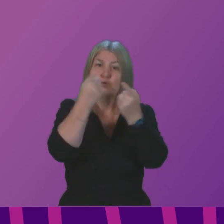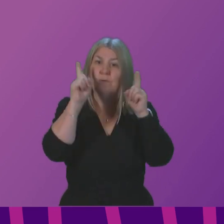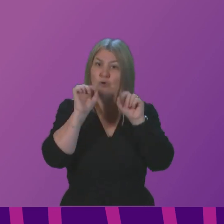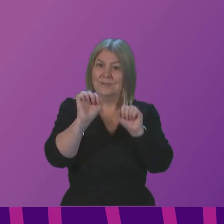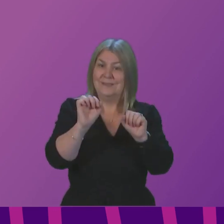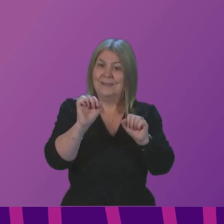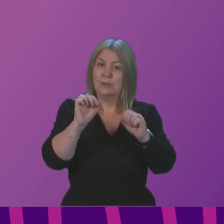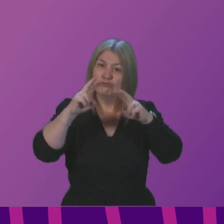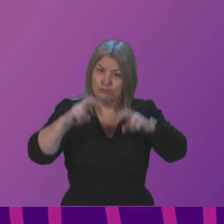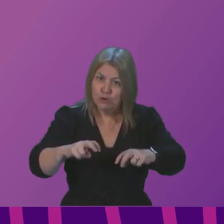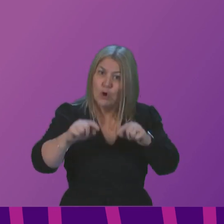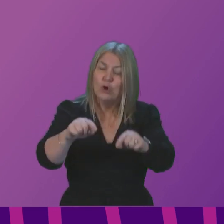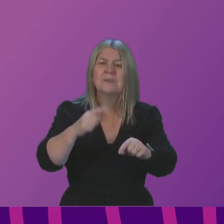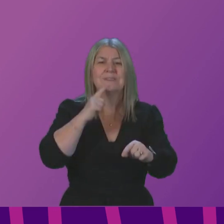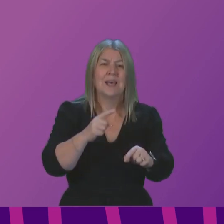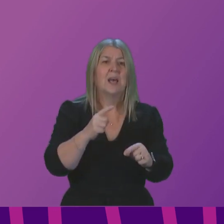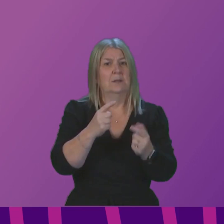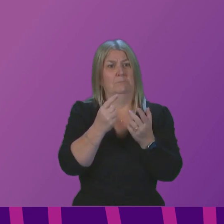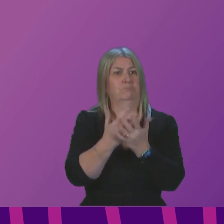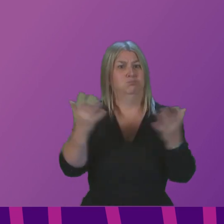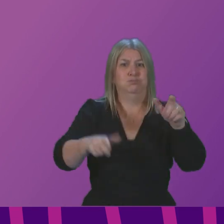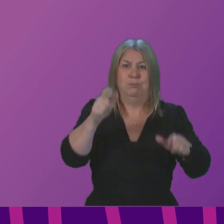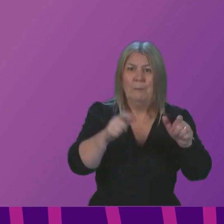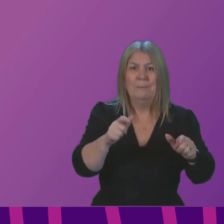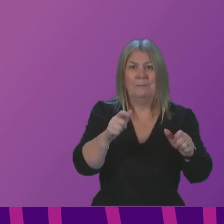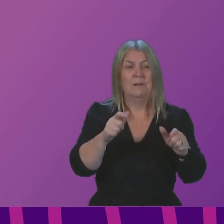tenants are in arrears, totalling around £126 million.